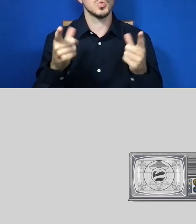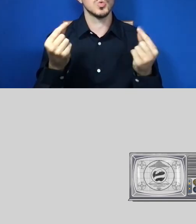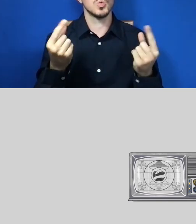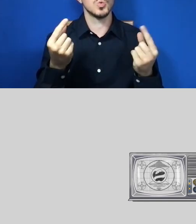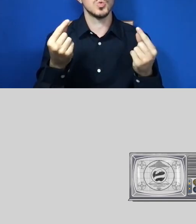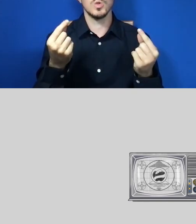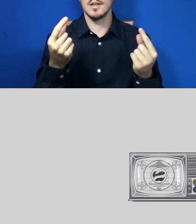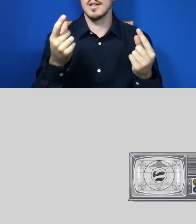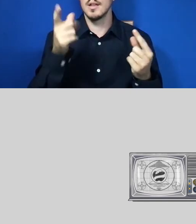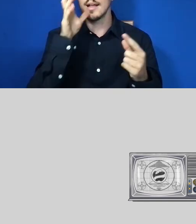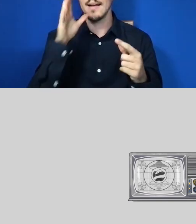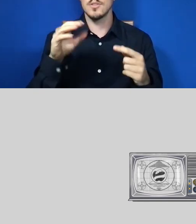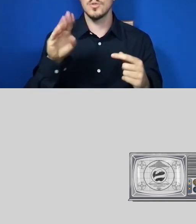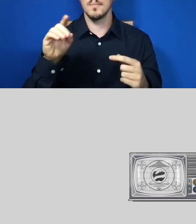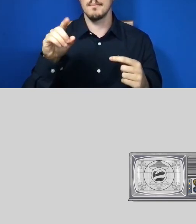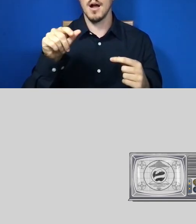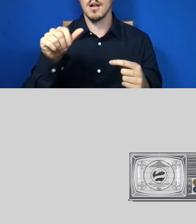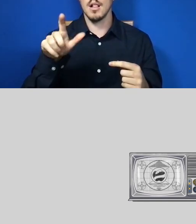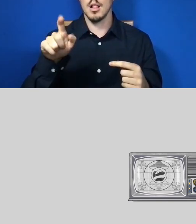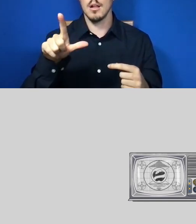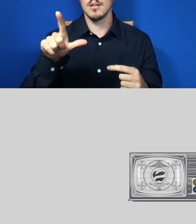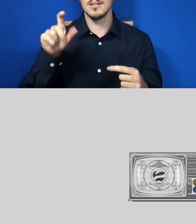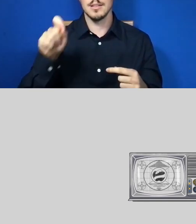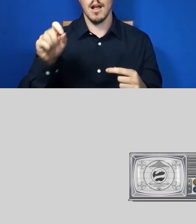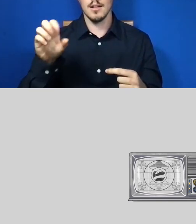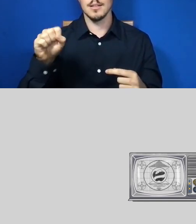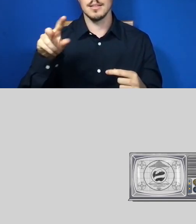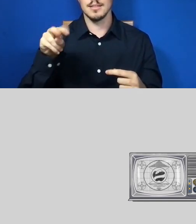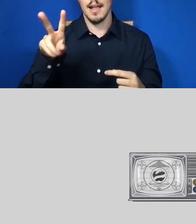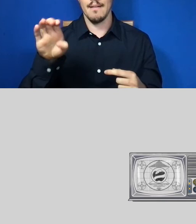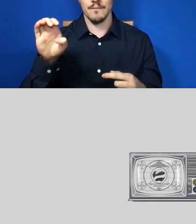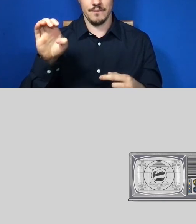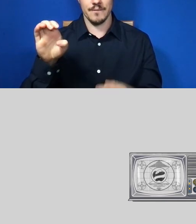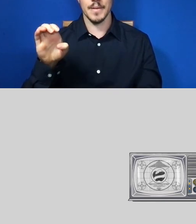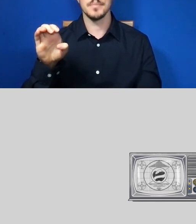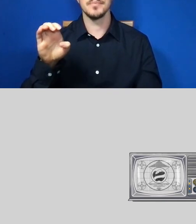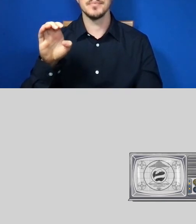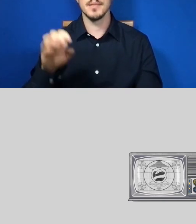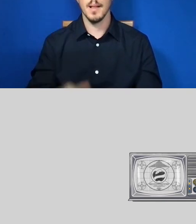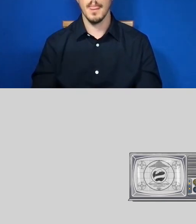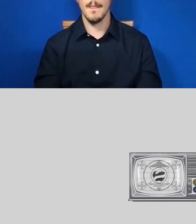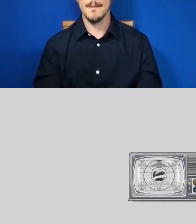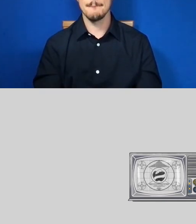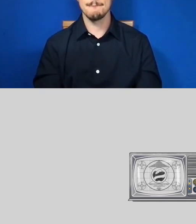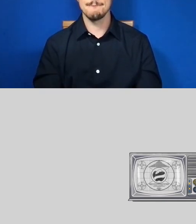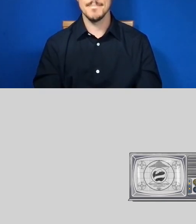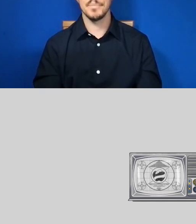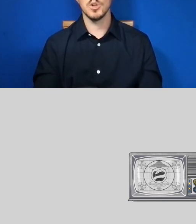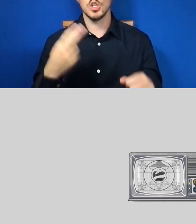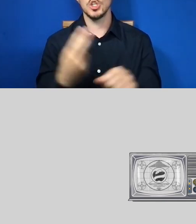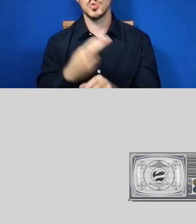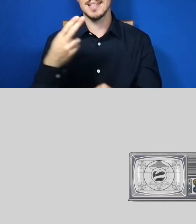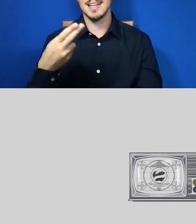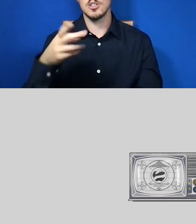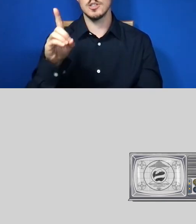all you have to do is just do model.save. You can view to save it using the save model format or an HDF format.